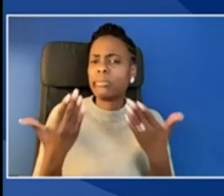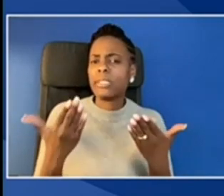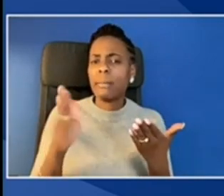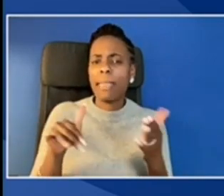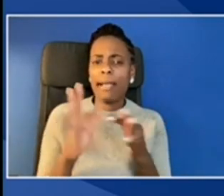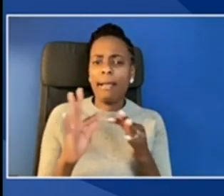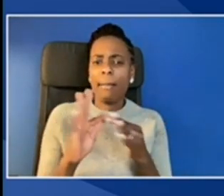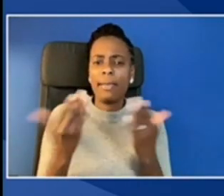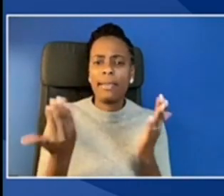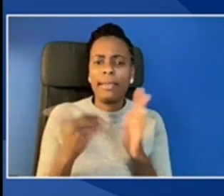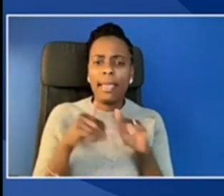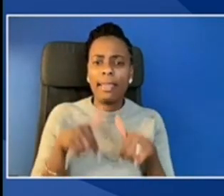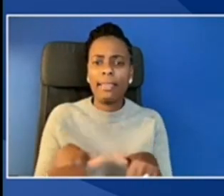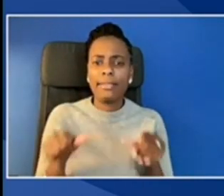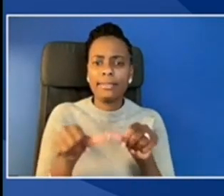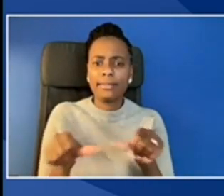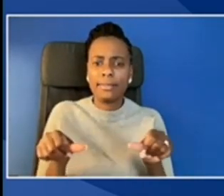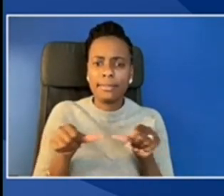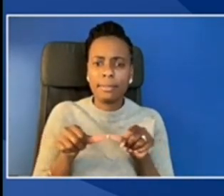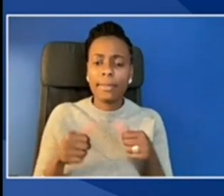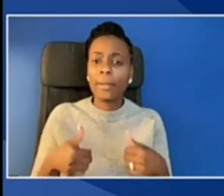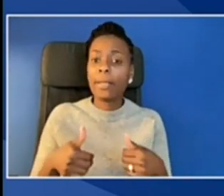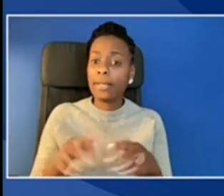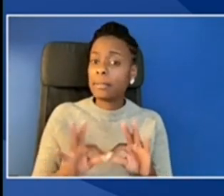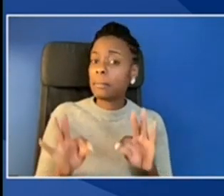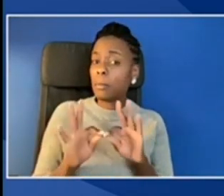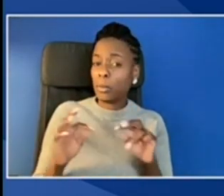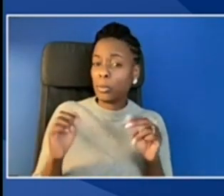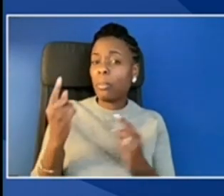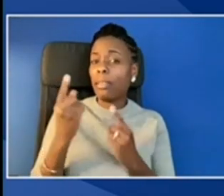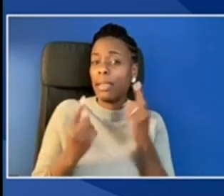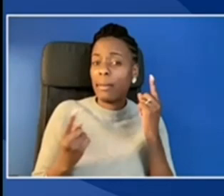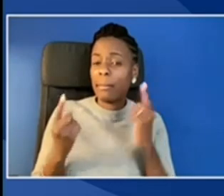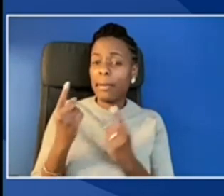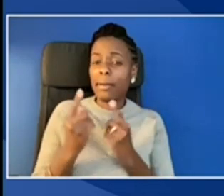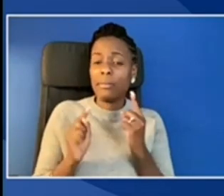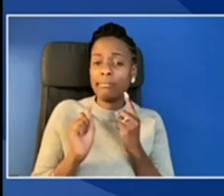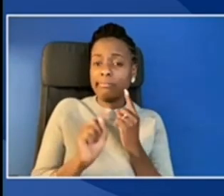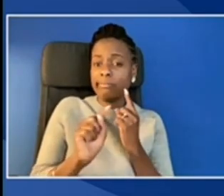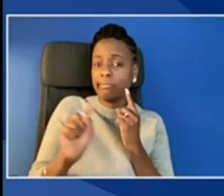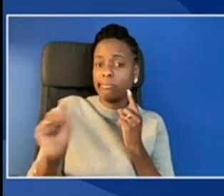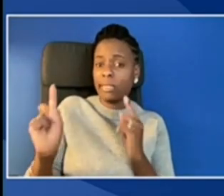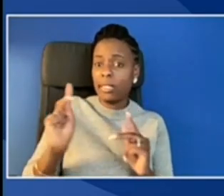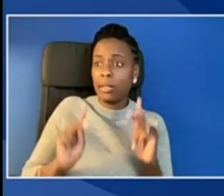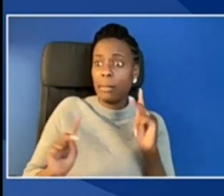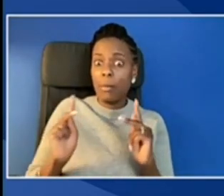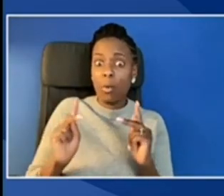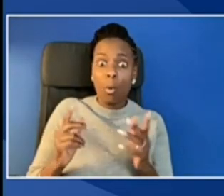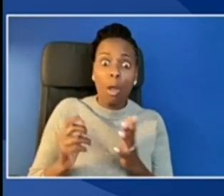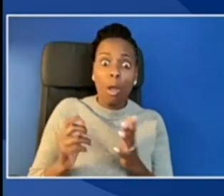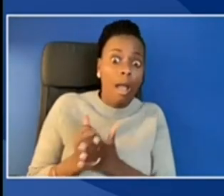I think it's really important to think about the folks who jumped at that opportunity last summer.